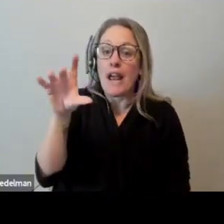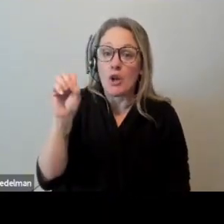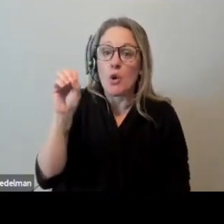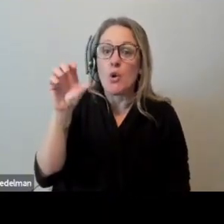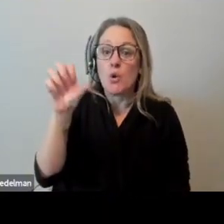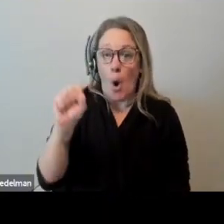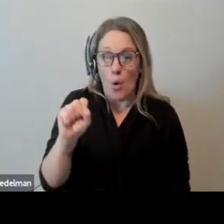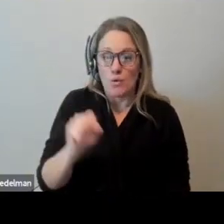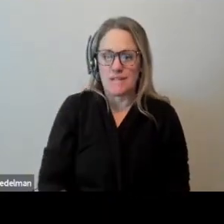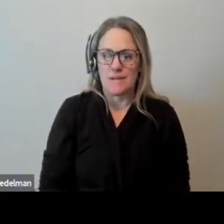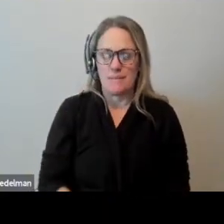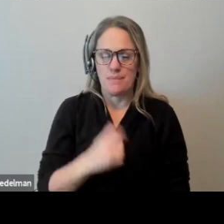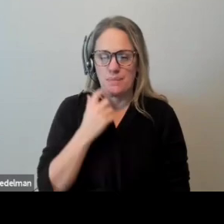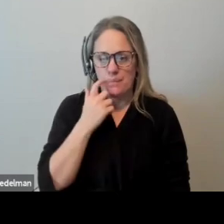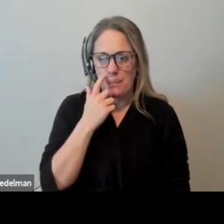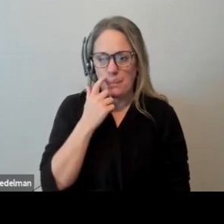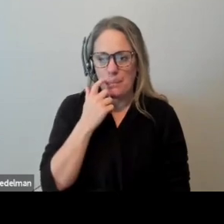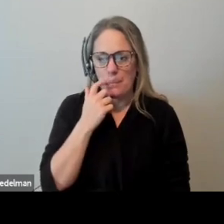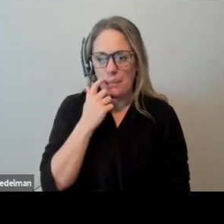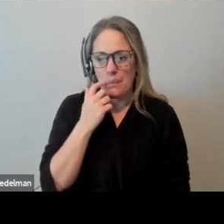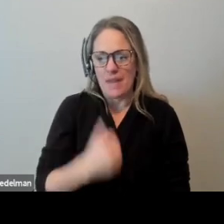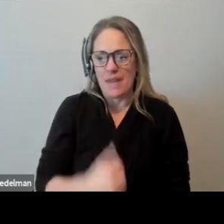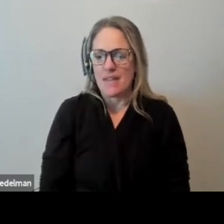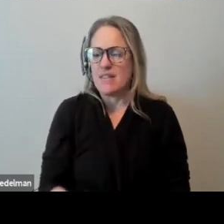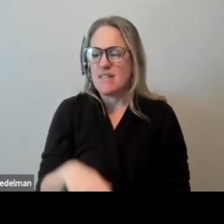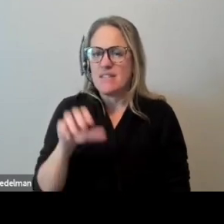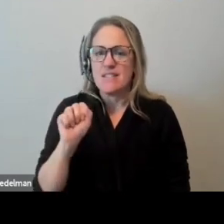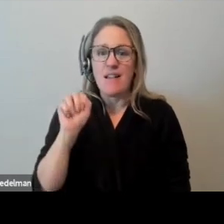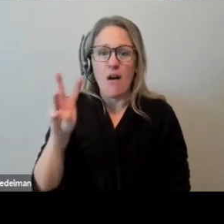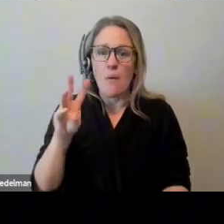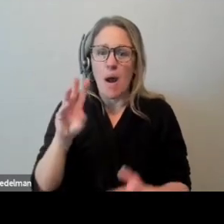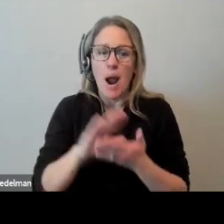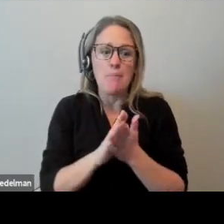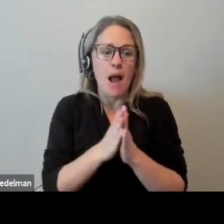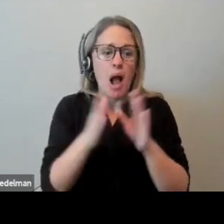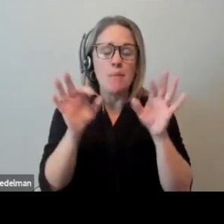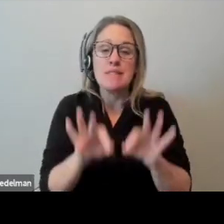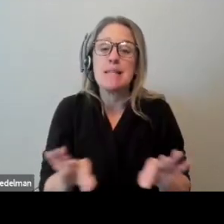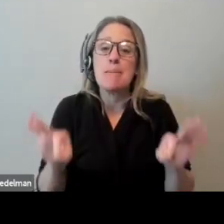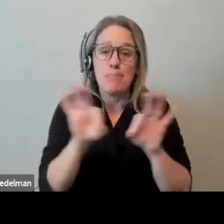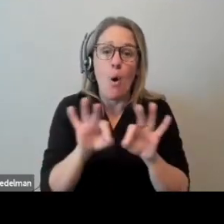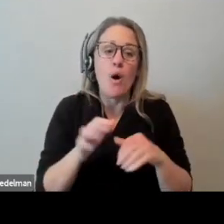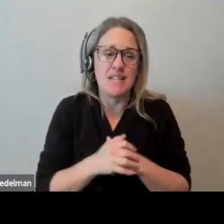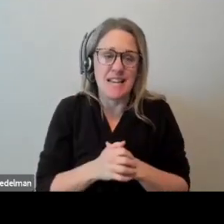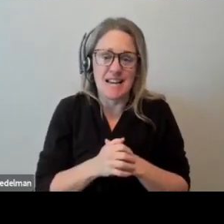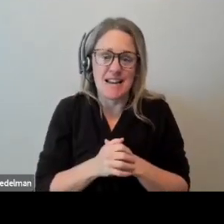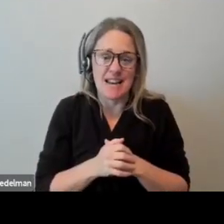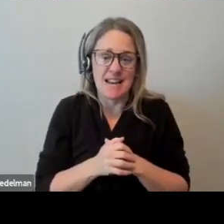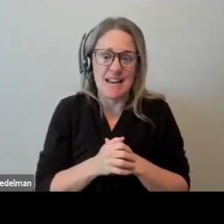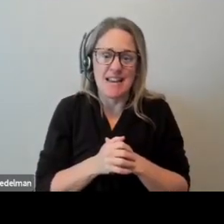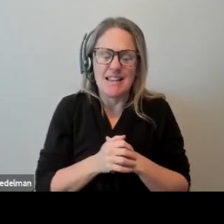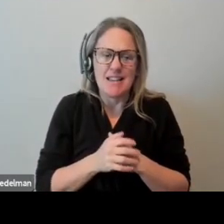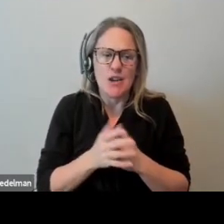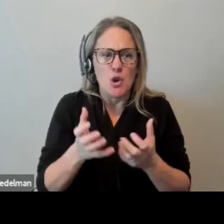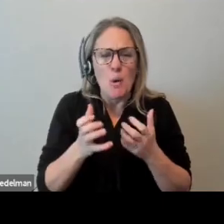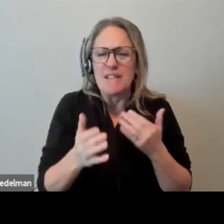Software becomes incredibly important to be easy to find and easy to use.